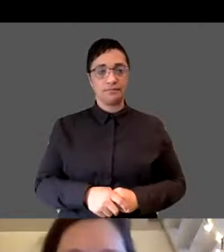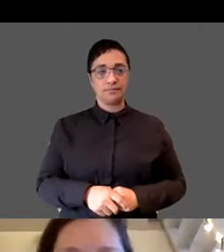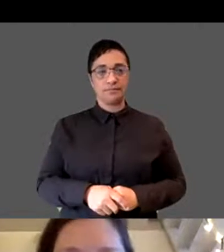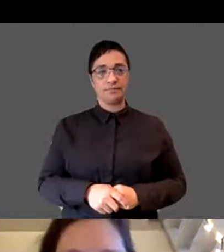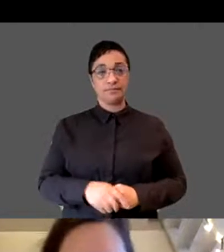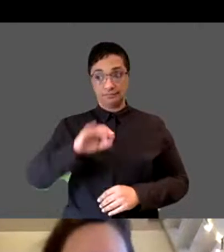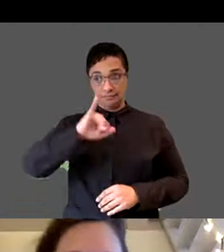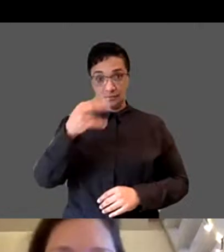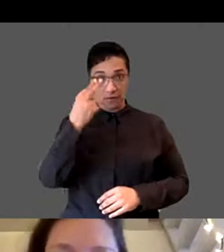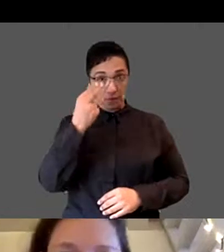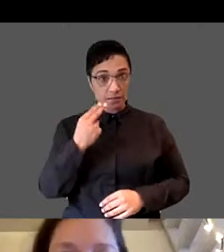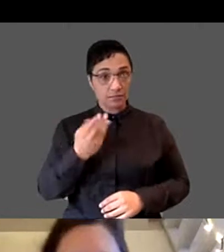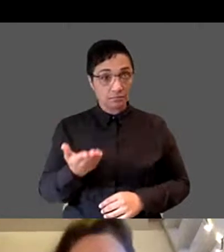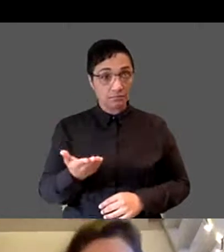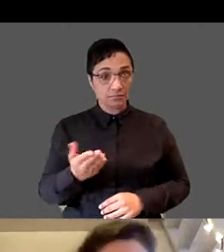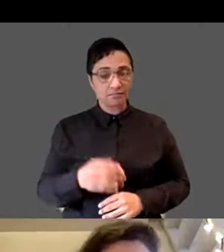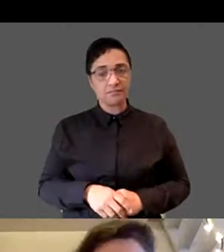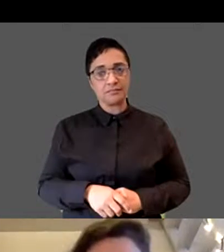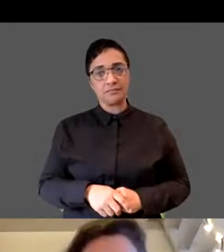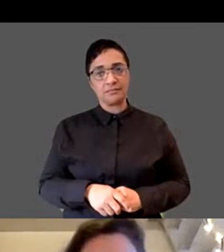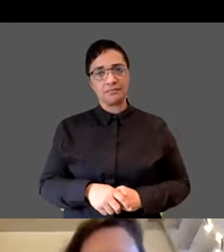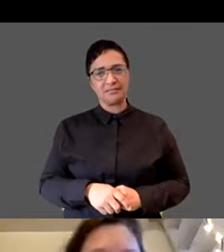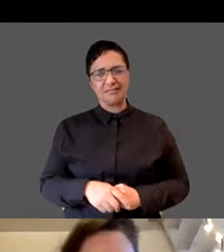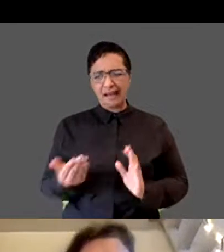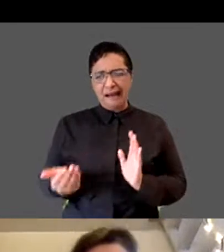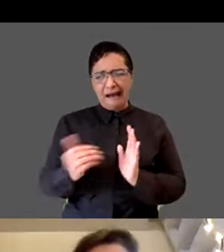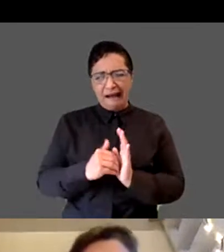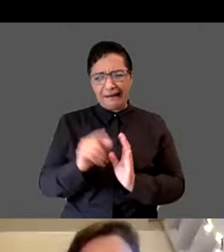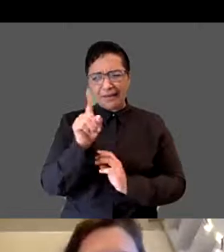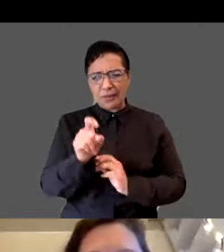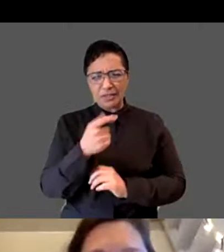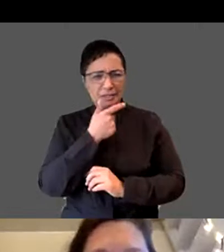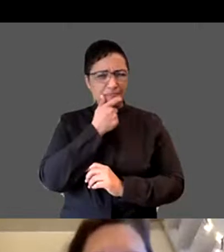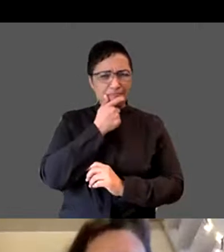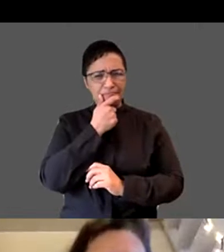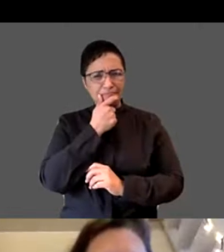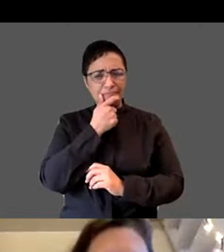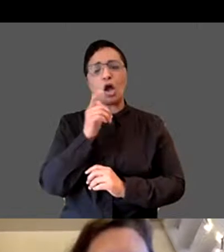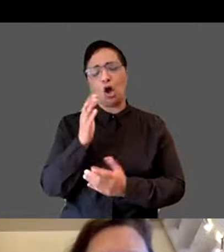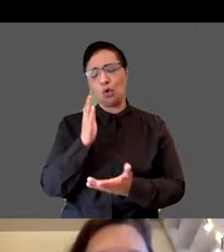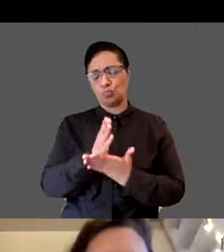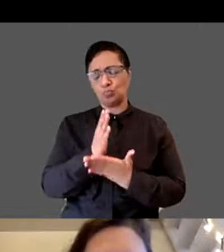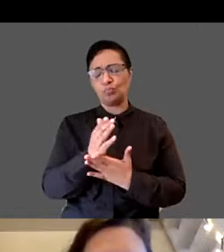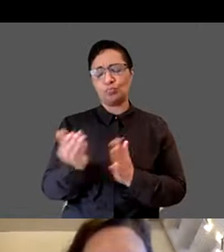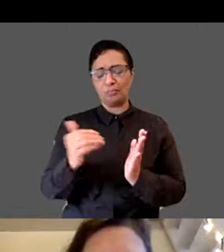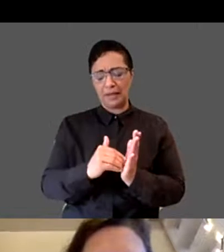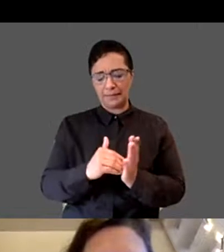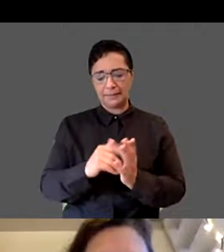Could you quickly repeat the question, Jennifer, I'm not sure I fully understood it. Okay.